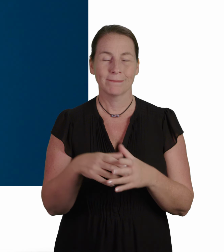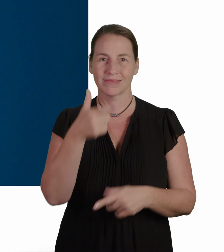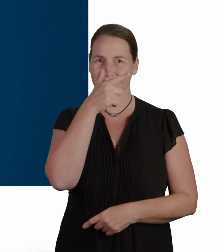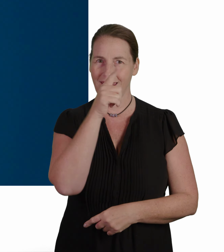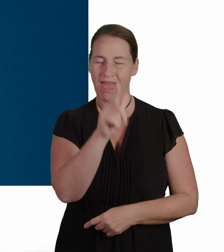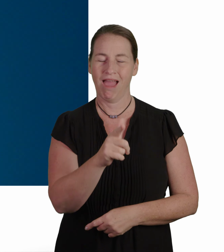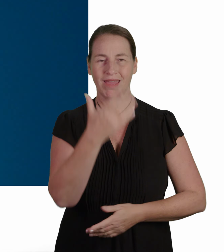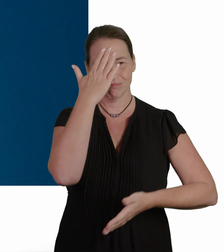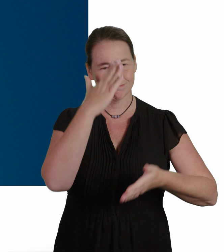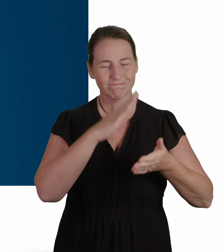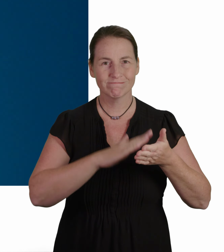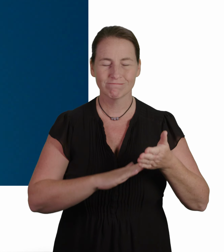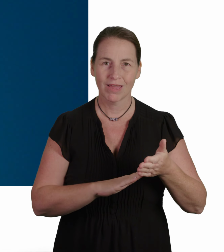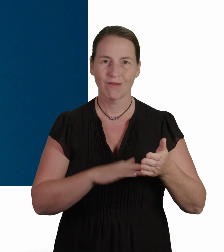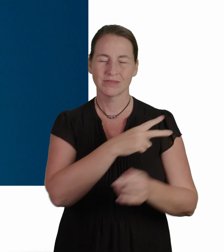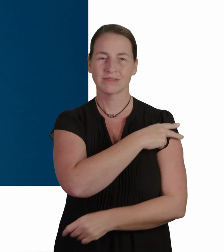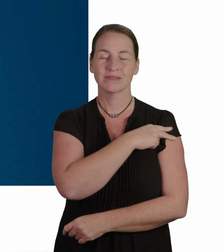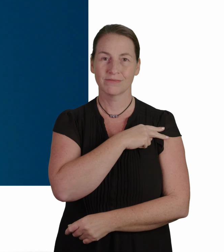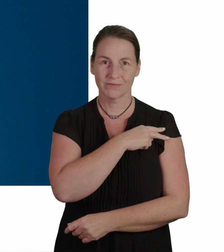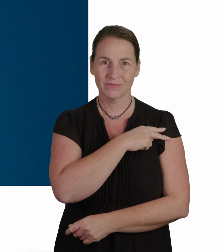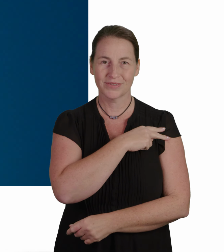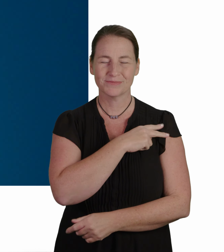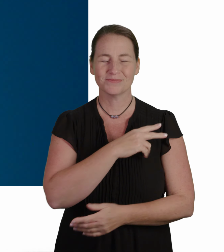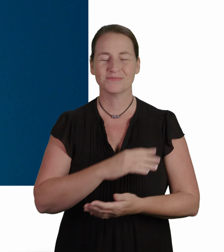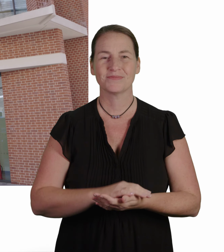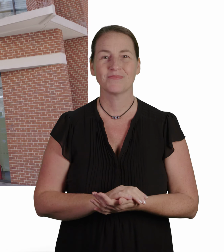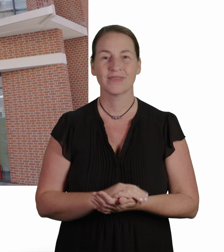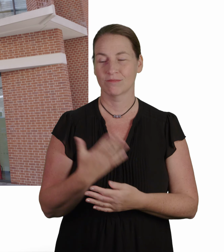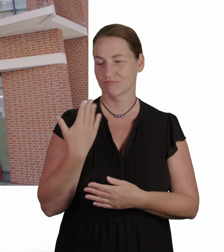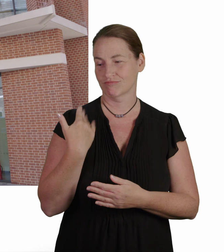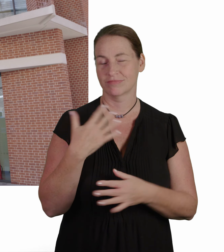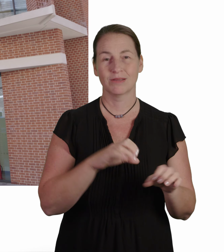and we are lucky to have very experienced team members.